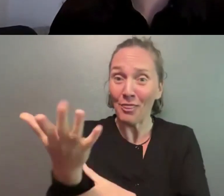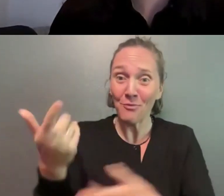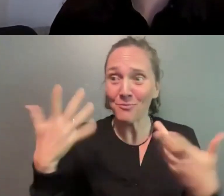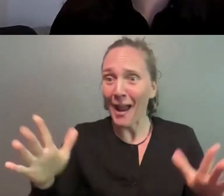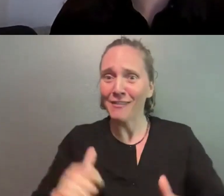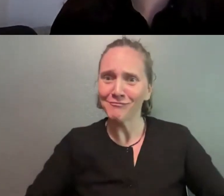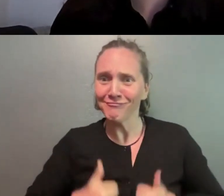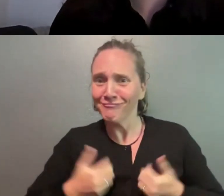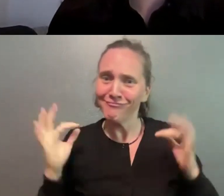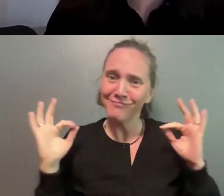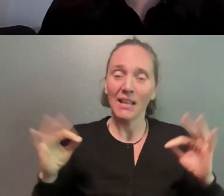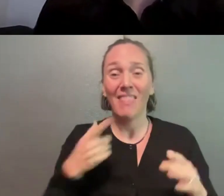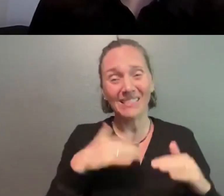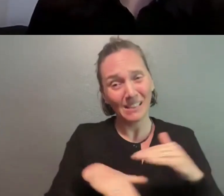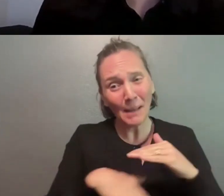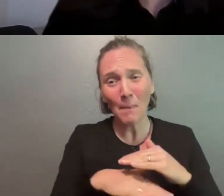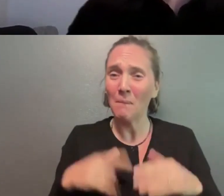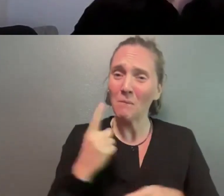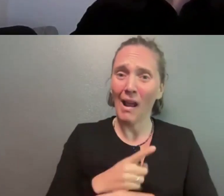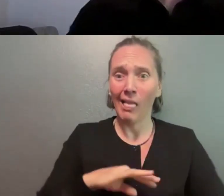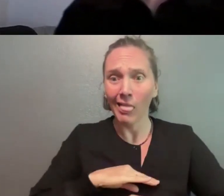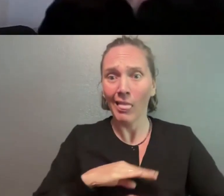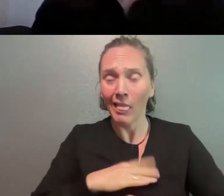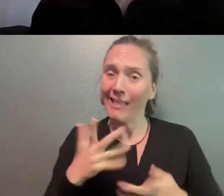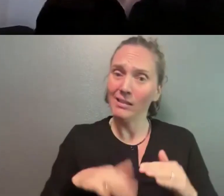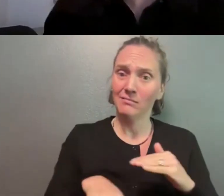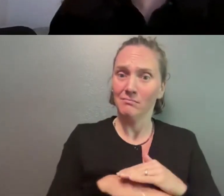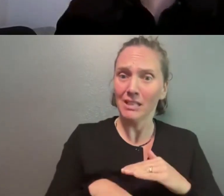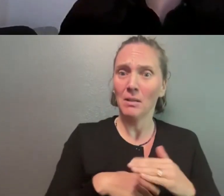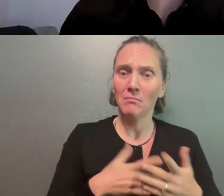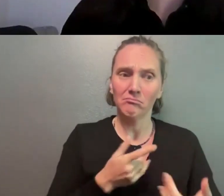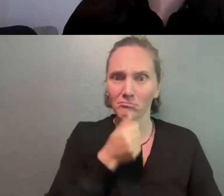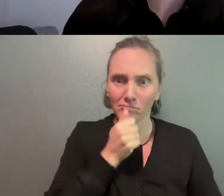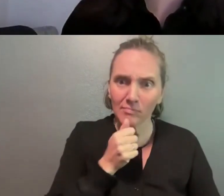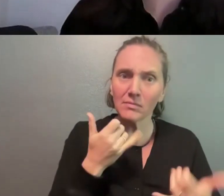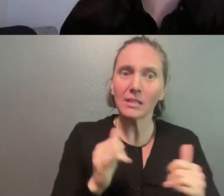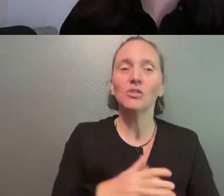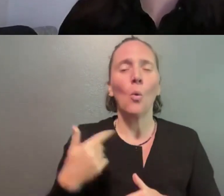So we also need other measures. And there is an effort right now led by our partner in New York State,